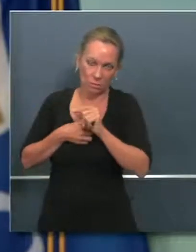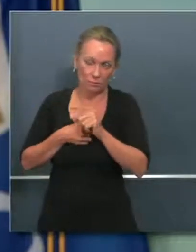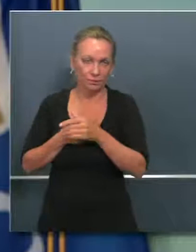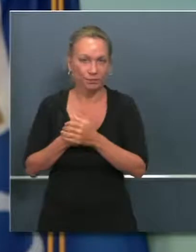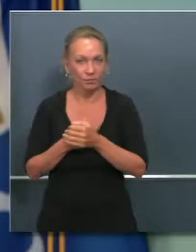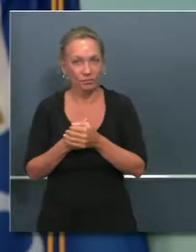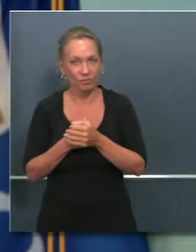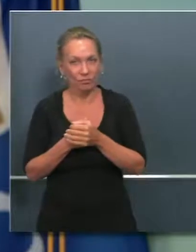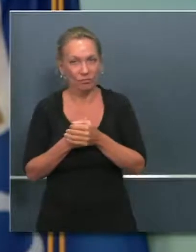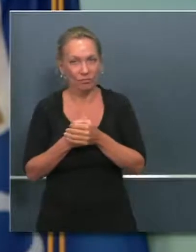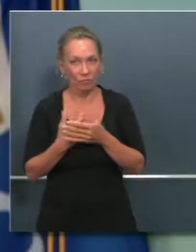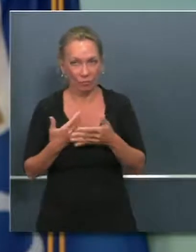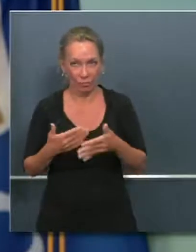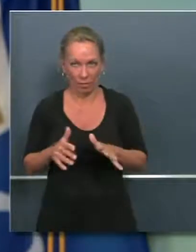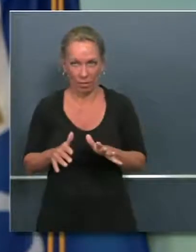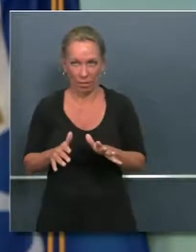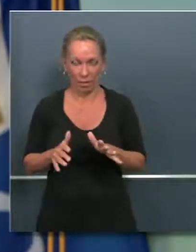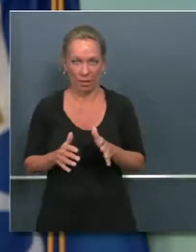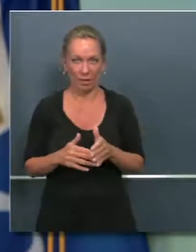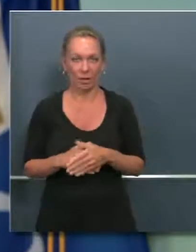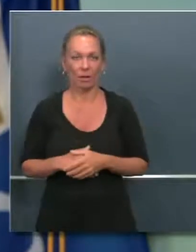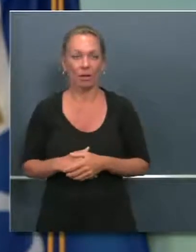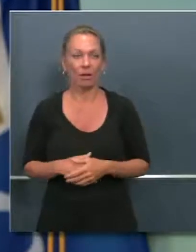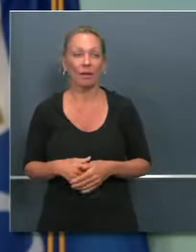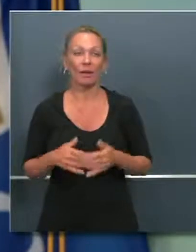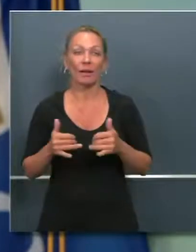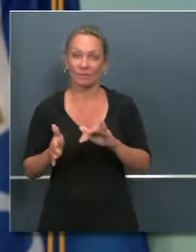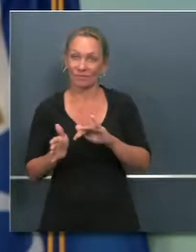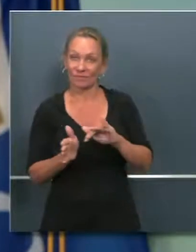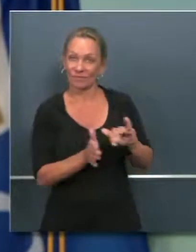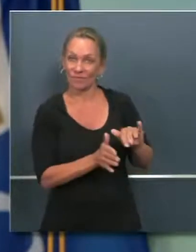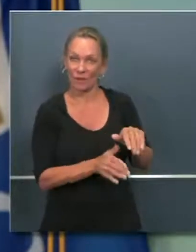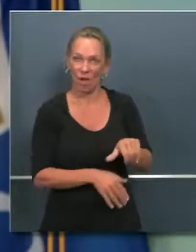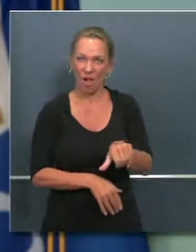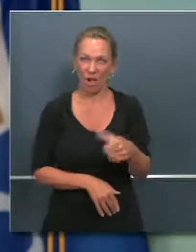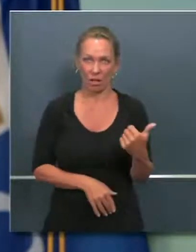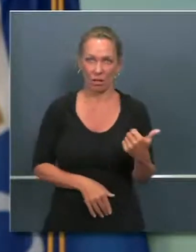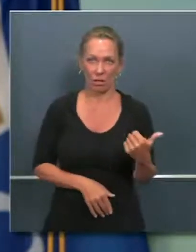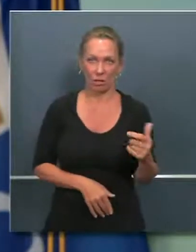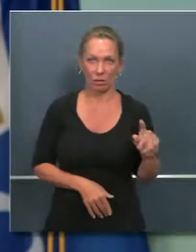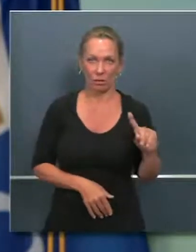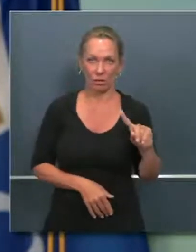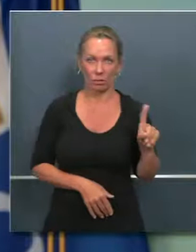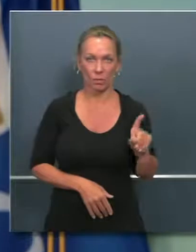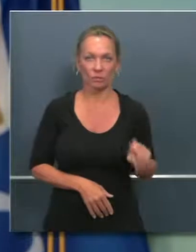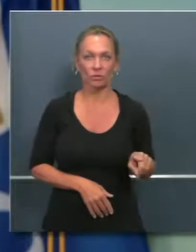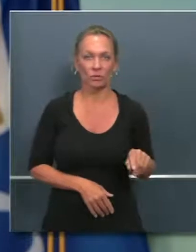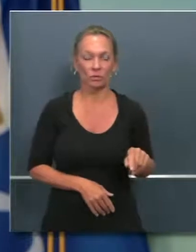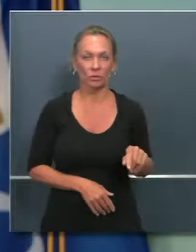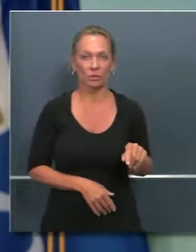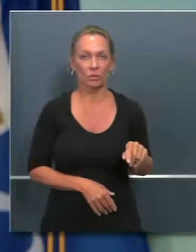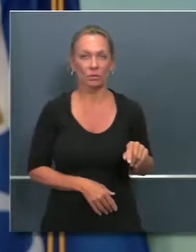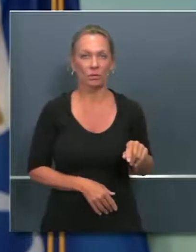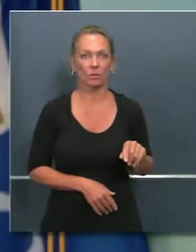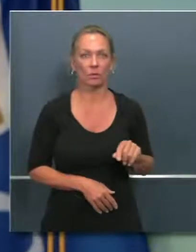the country and I'm wondering if you think this is a reflection of California's you know slow efforts